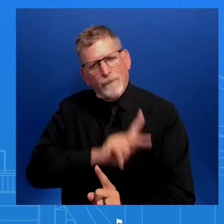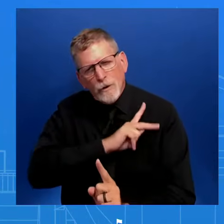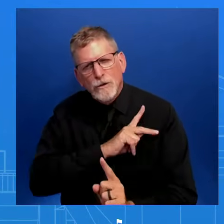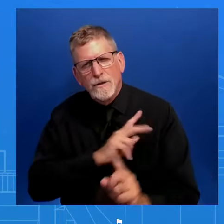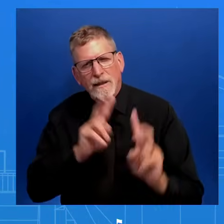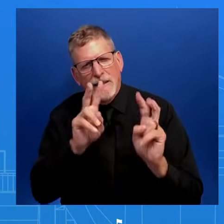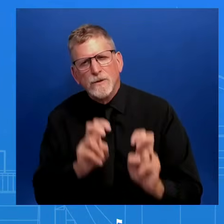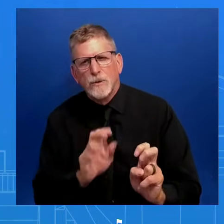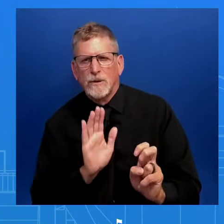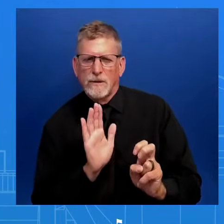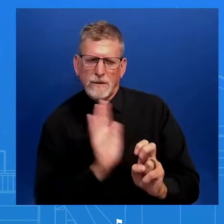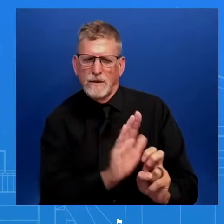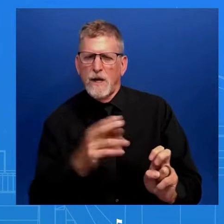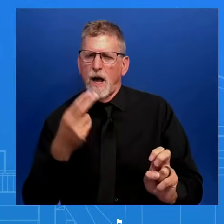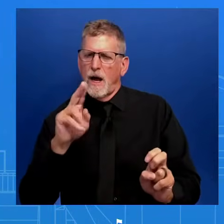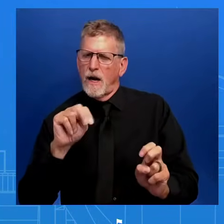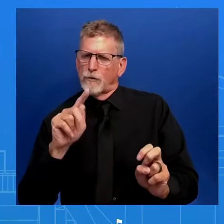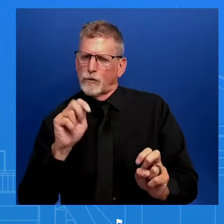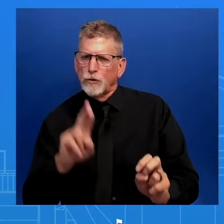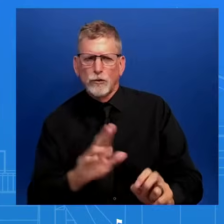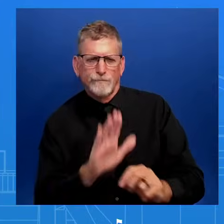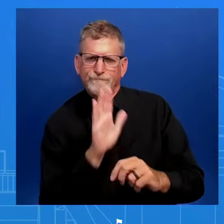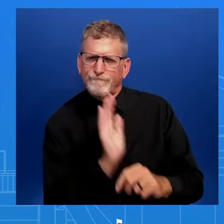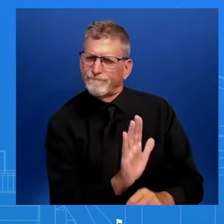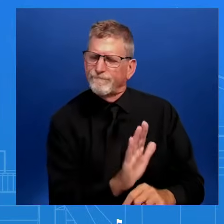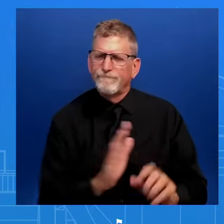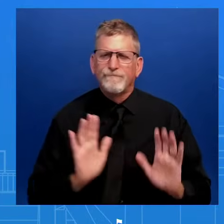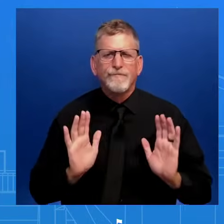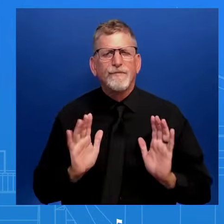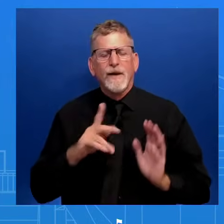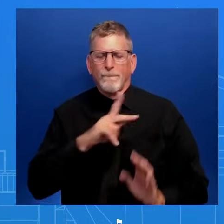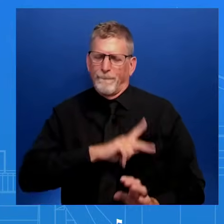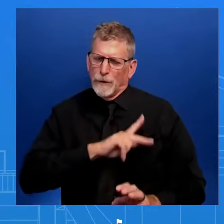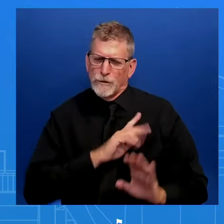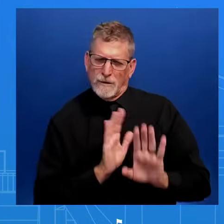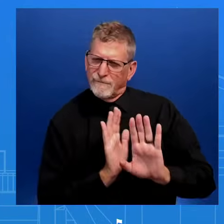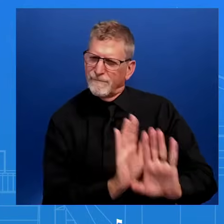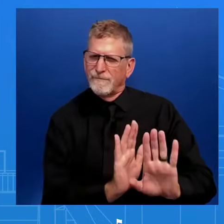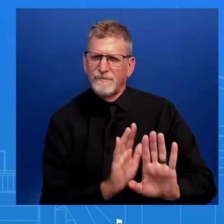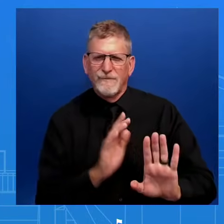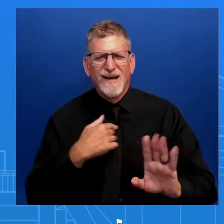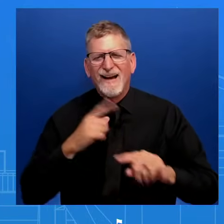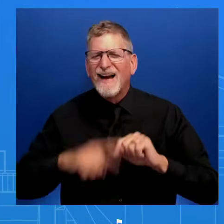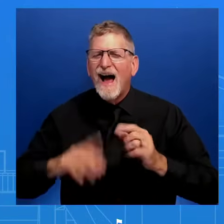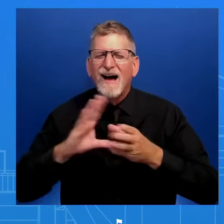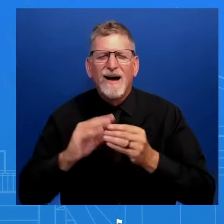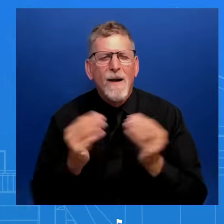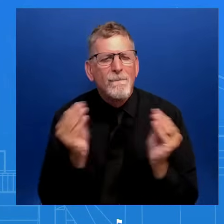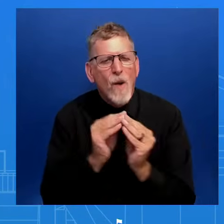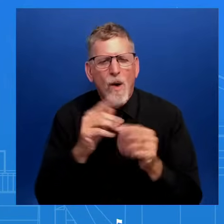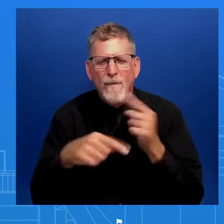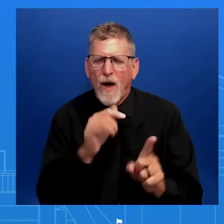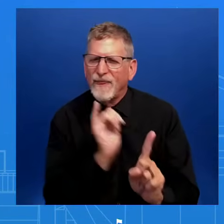that is being led by, clearly, the Department of Justice -- right? -- the prosecutors I just mentioned. And I'm -- we're just not going to comment on this. The Press: Just last one. I know